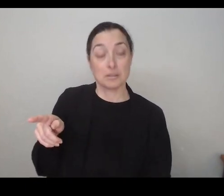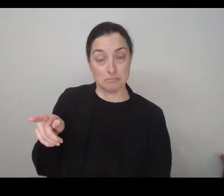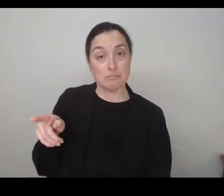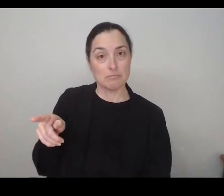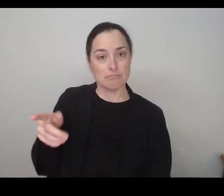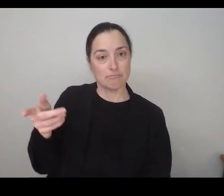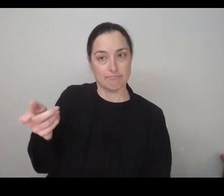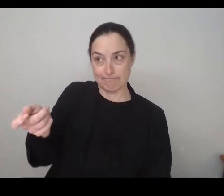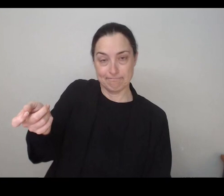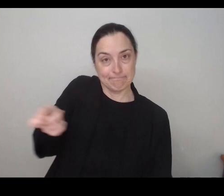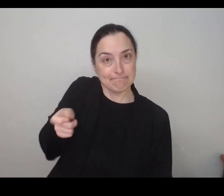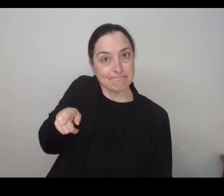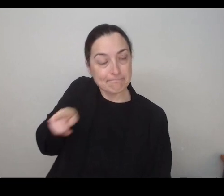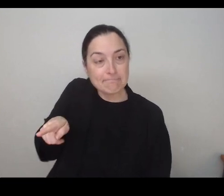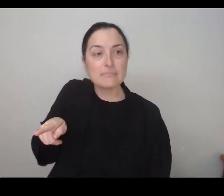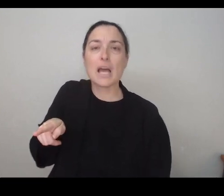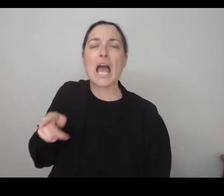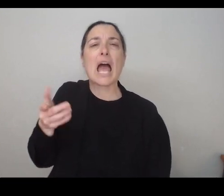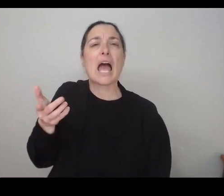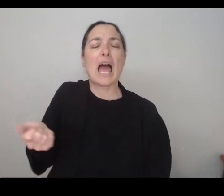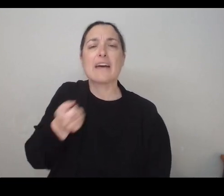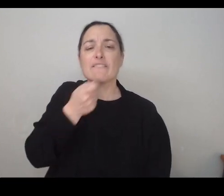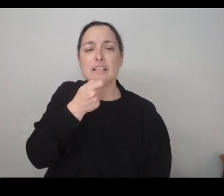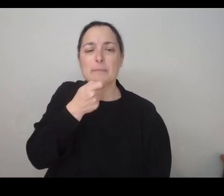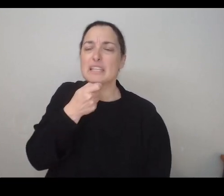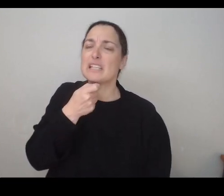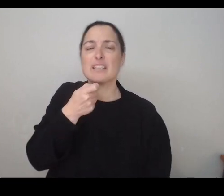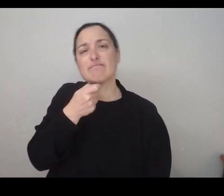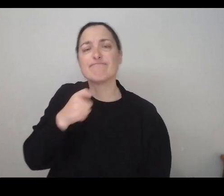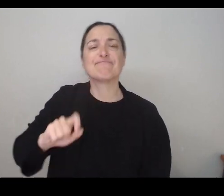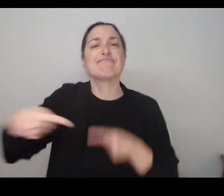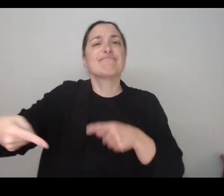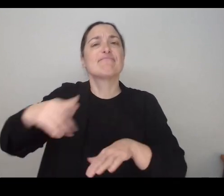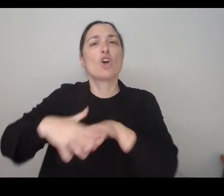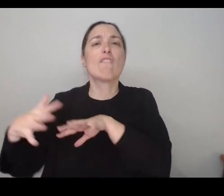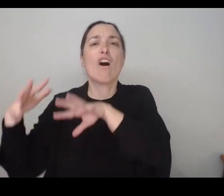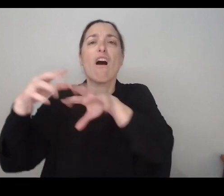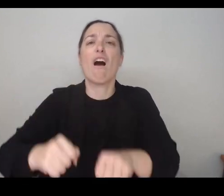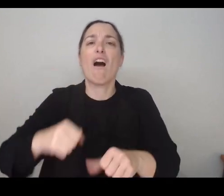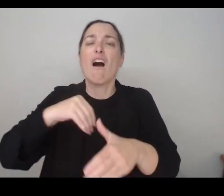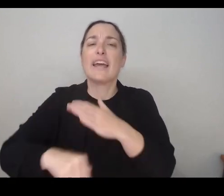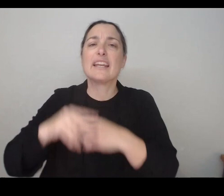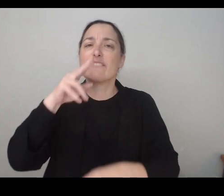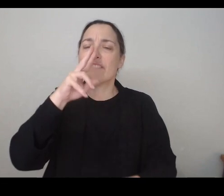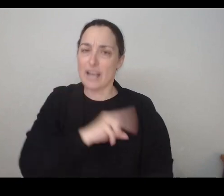because he was fighting against the colonisation in Vietnam, started a painting.